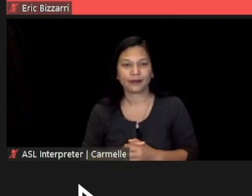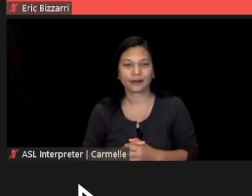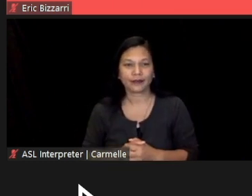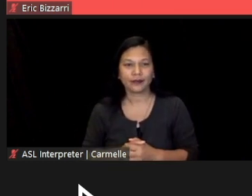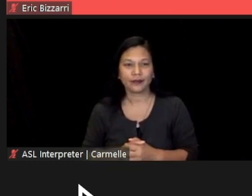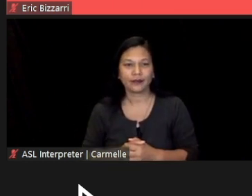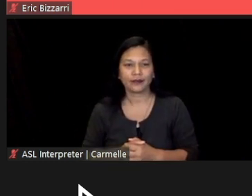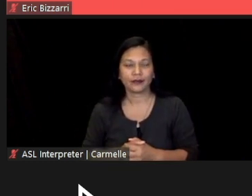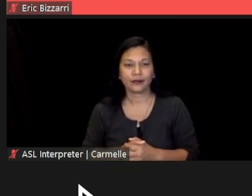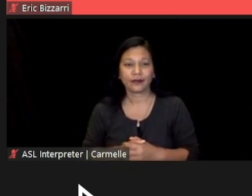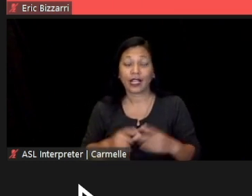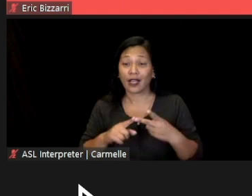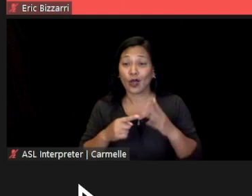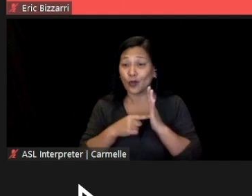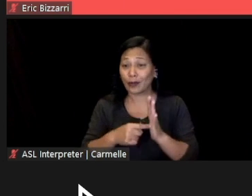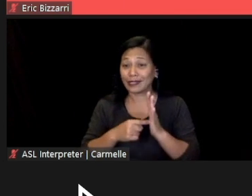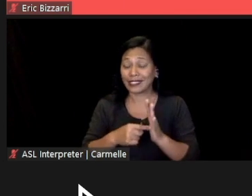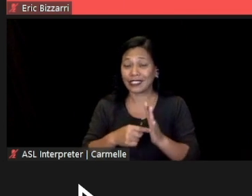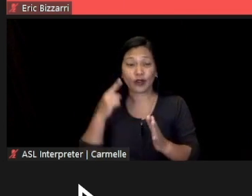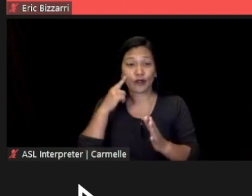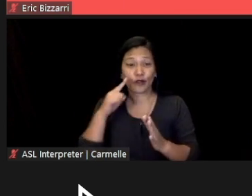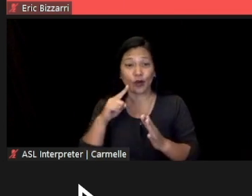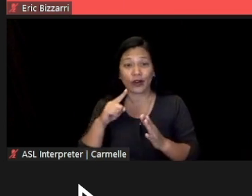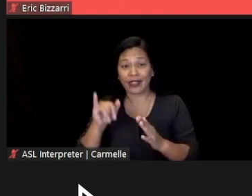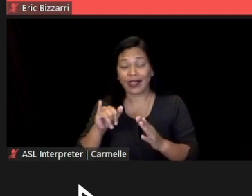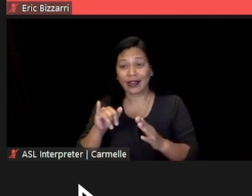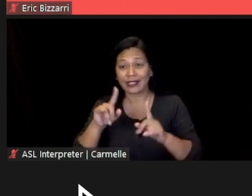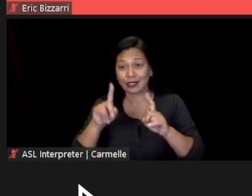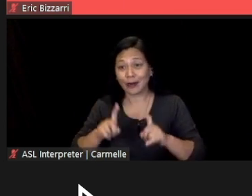Representation on another side, in terms of the, experimental stream.